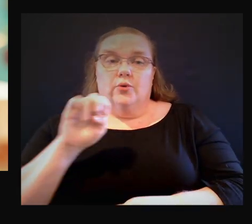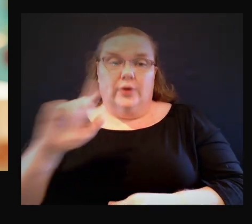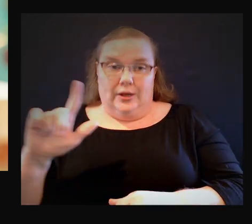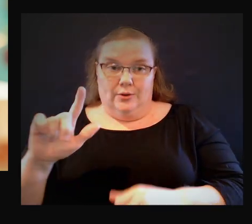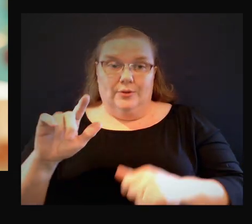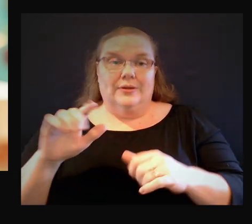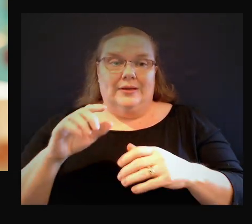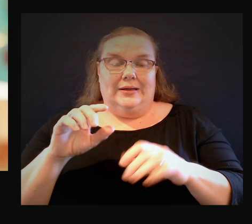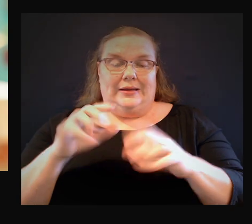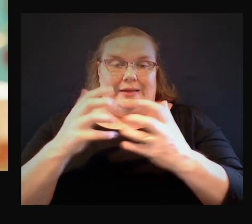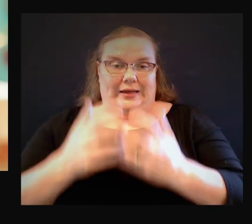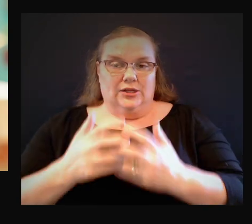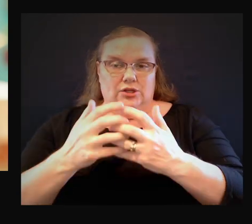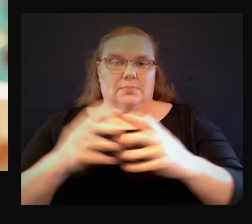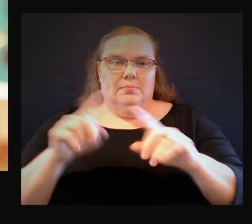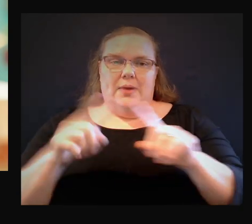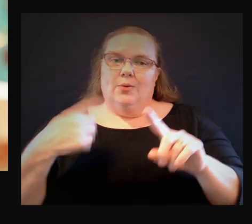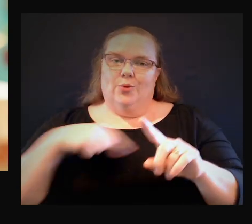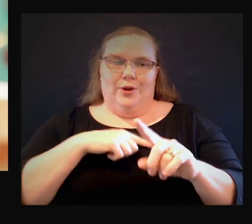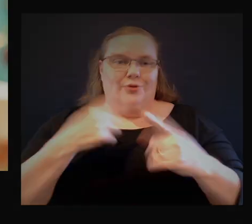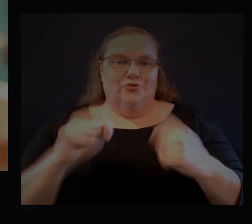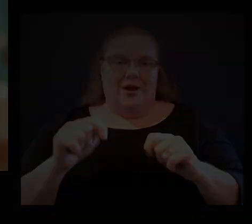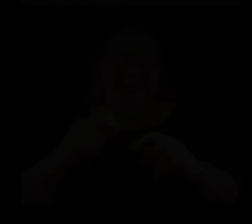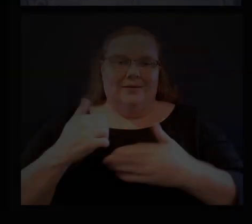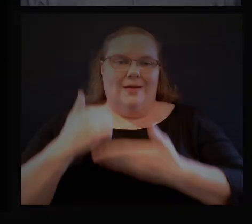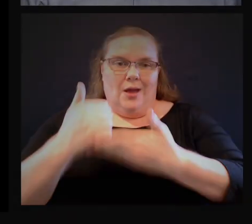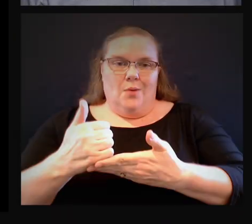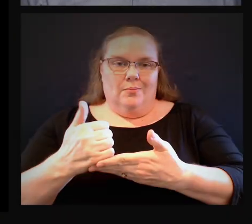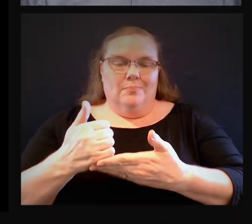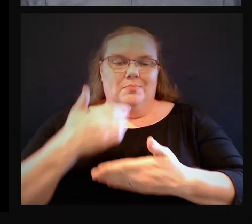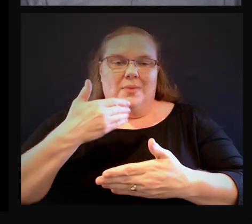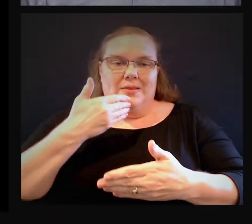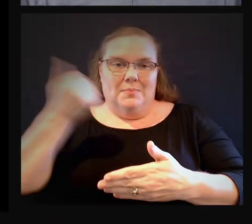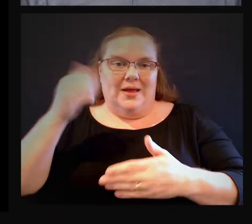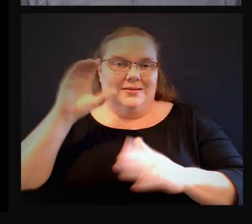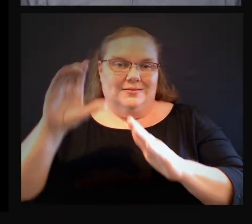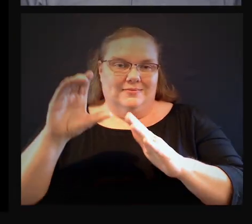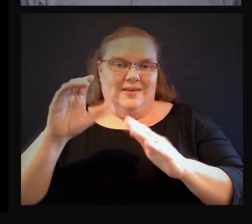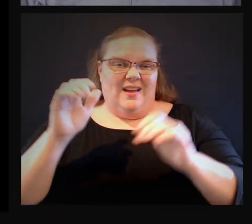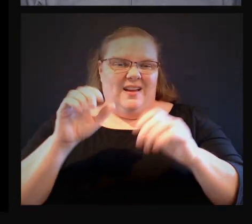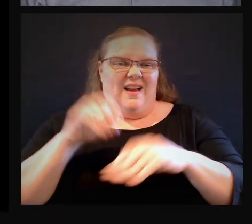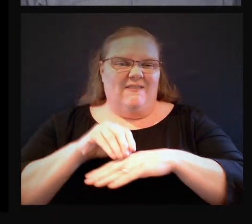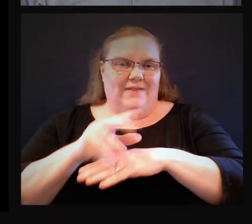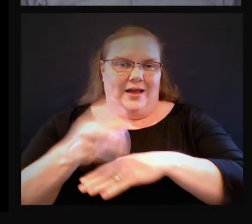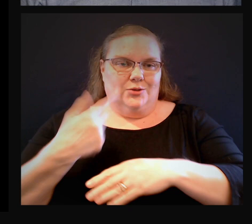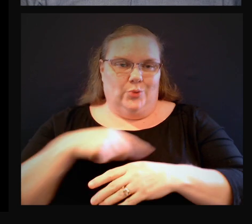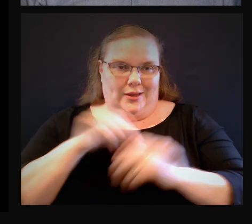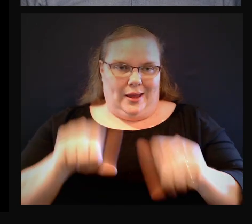to help our VFX artists make the best effects they can. Since last year's GDC, we have been working hard